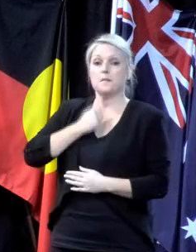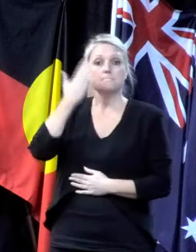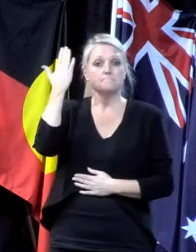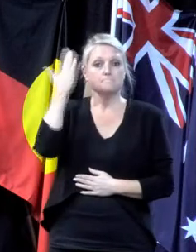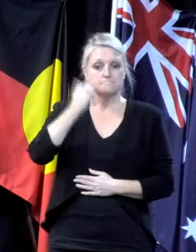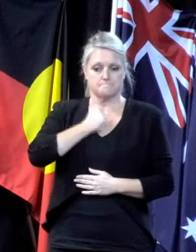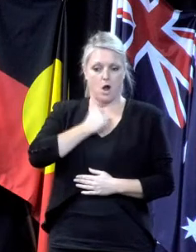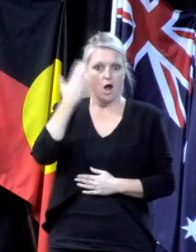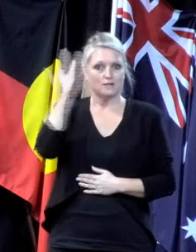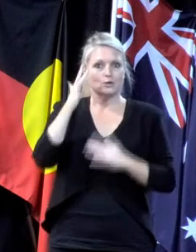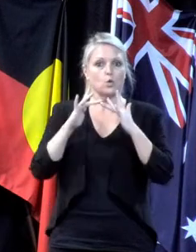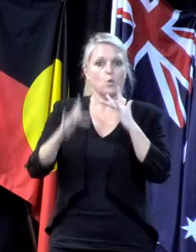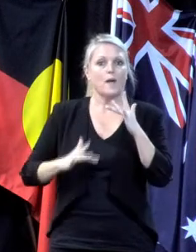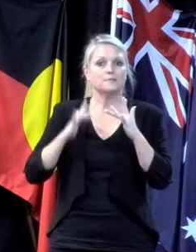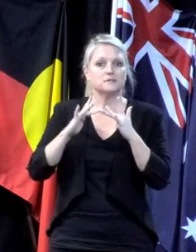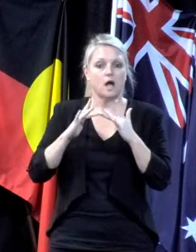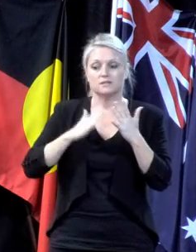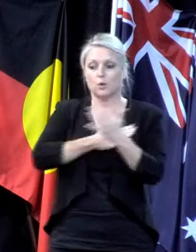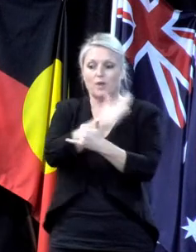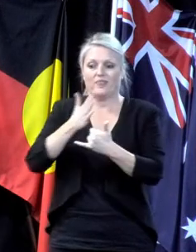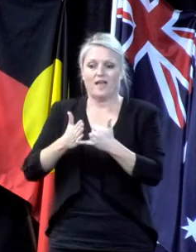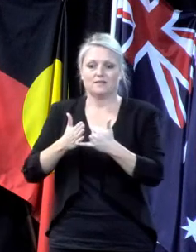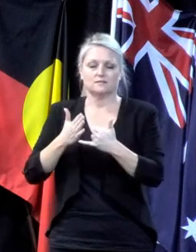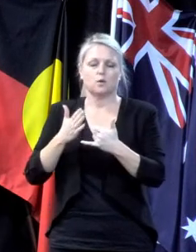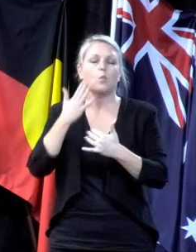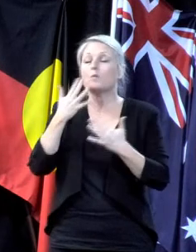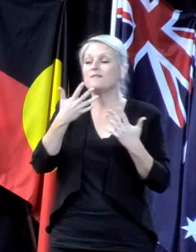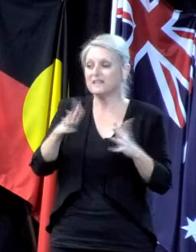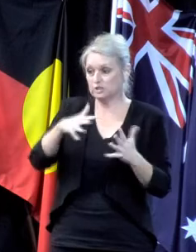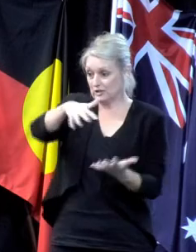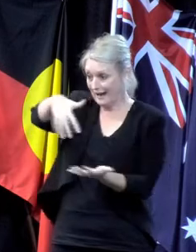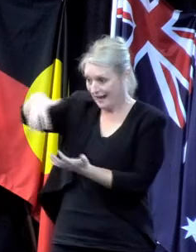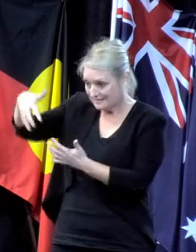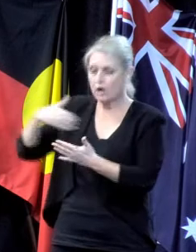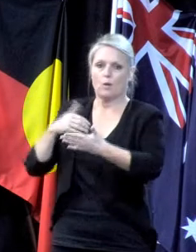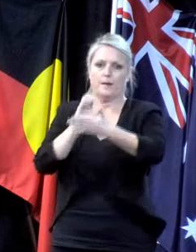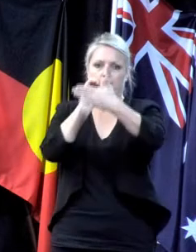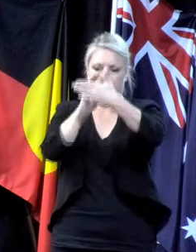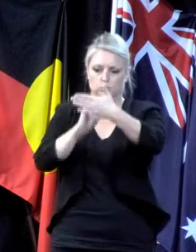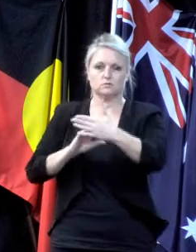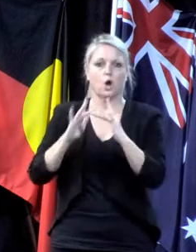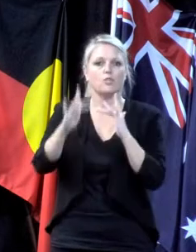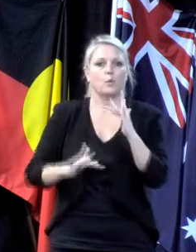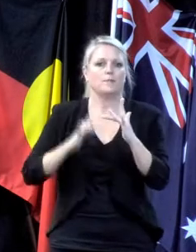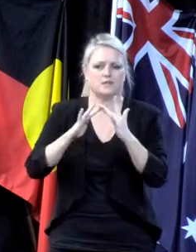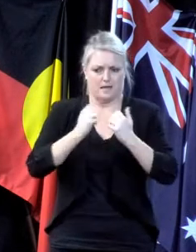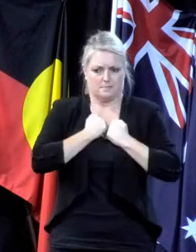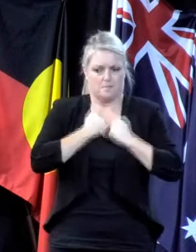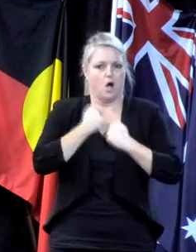at the end of every data collection point it’s available there for people to see my data specifically, what’s happened in my school, yes.